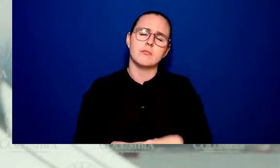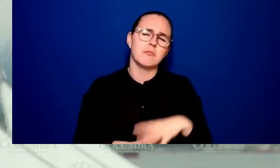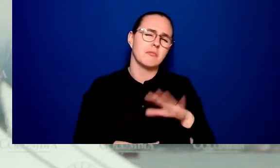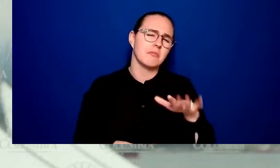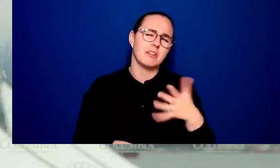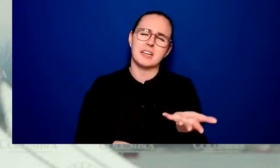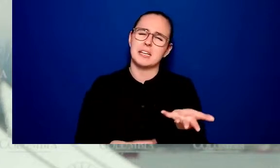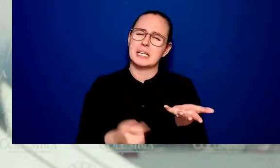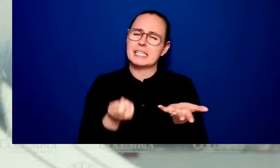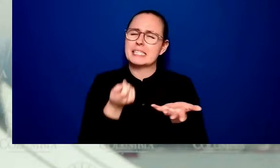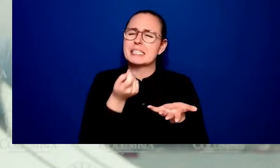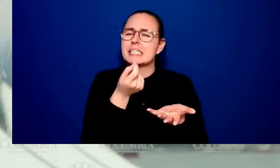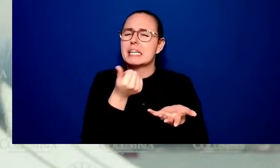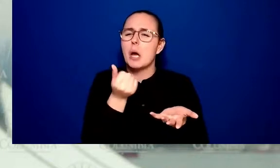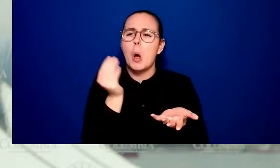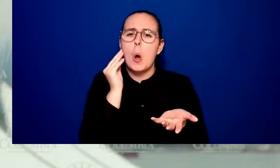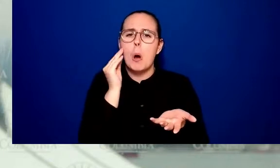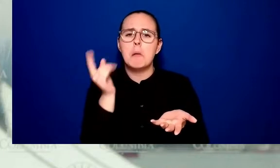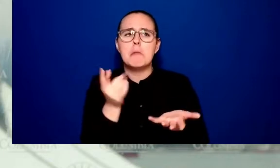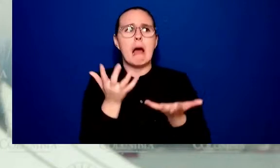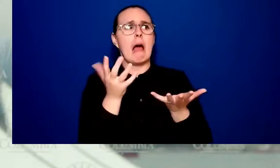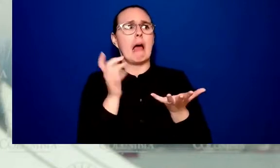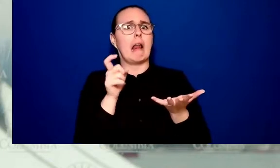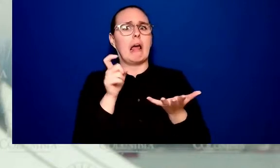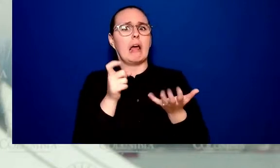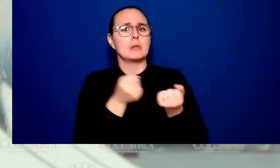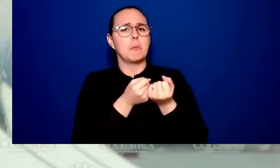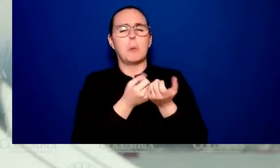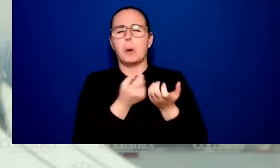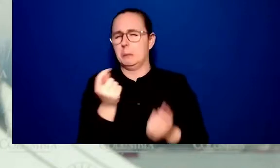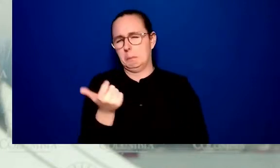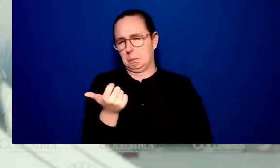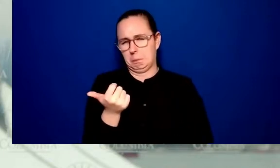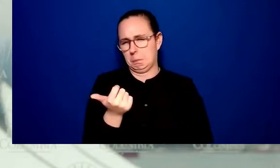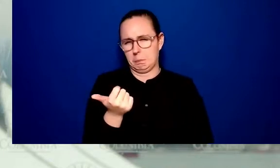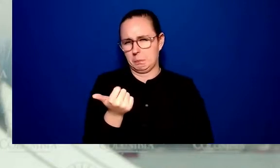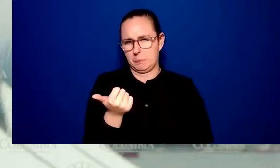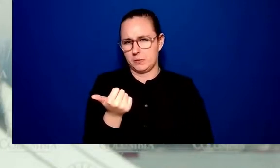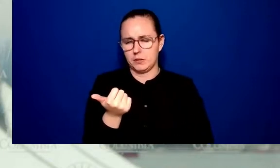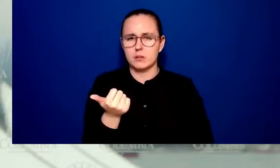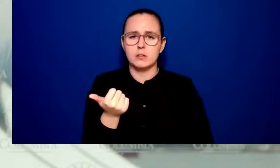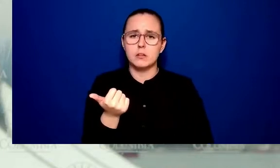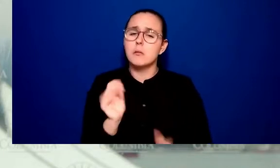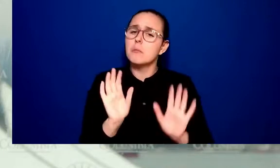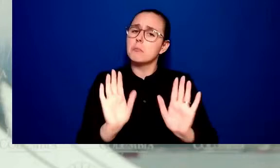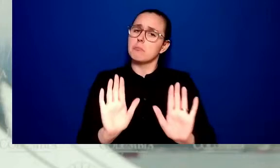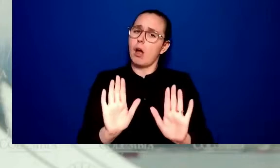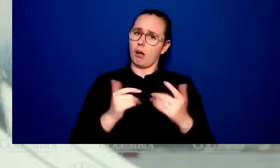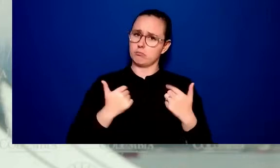number of care homes that requires its support. We're going to seek all of the means we have and that will include